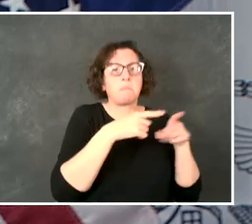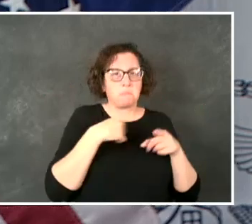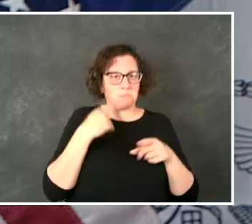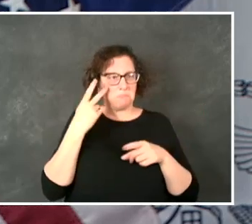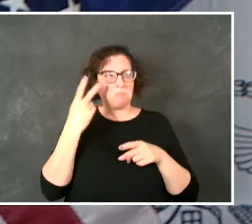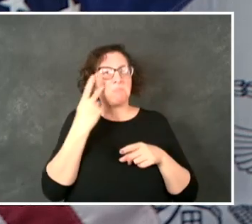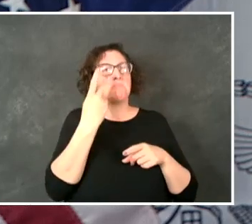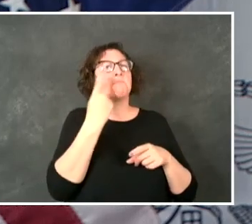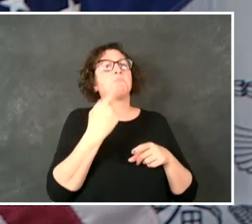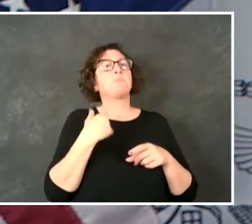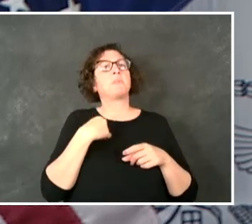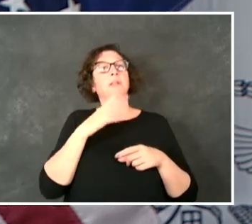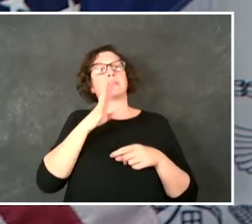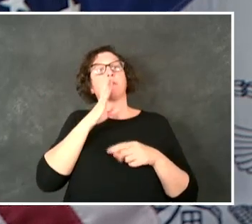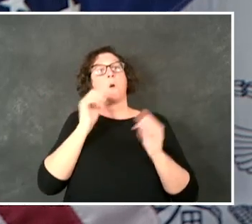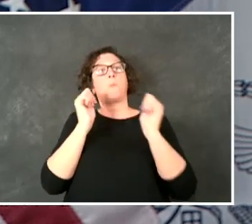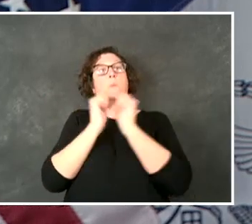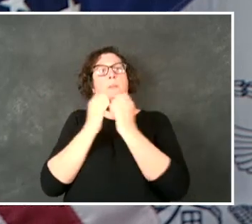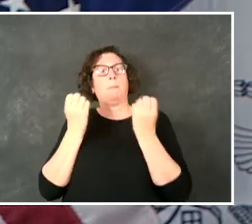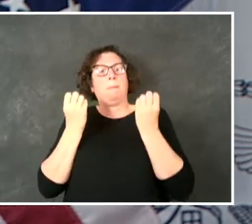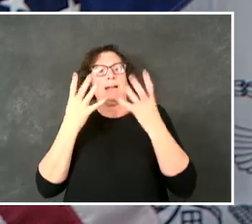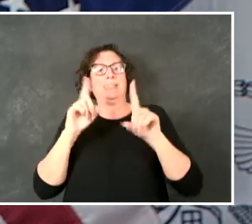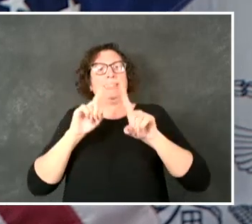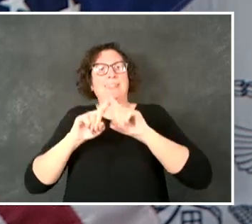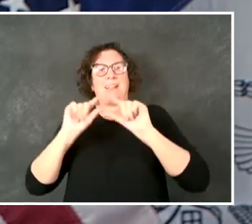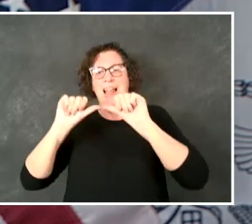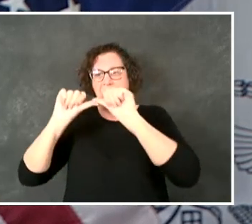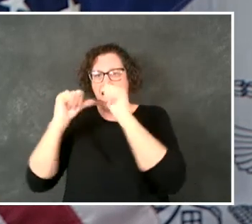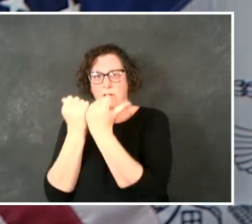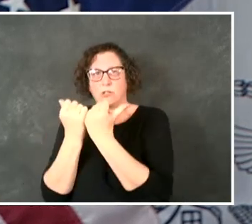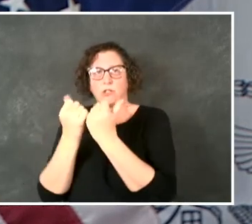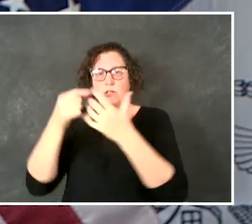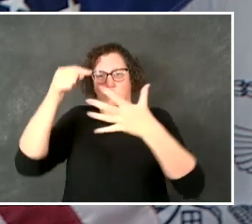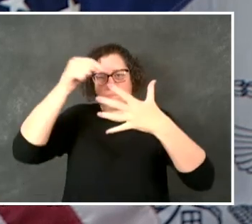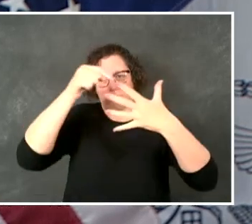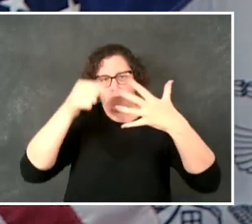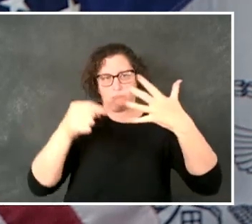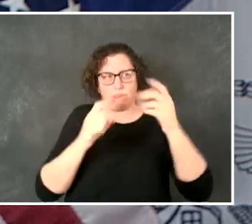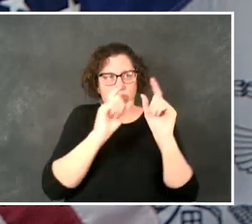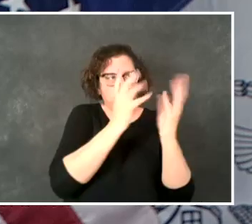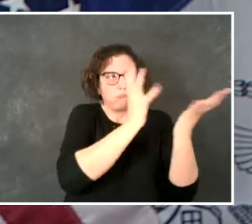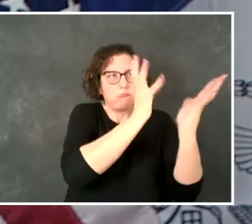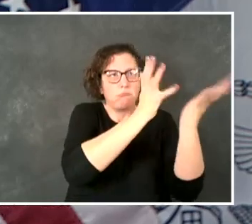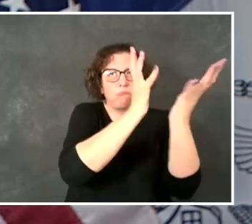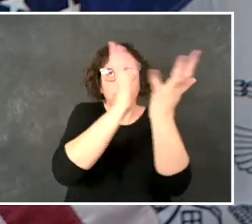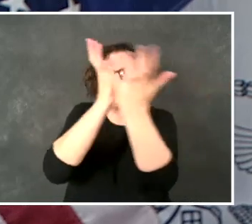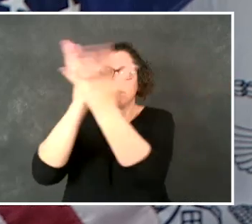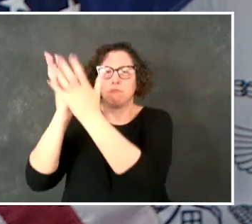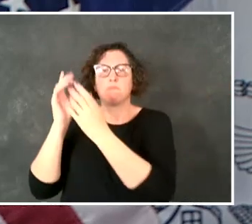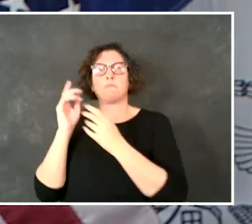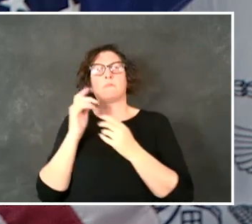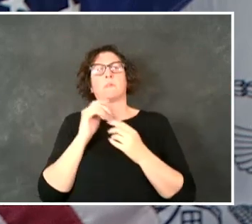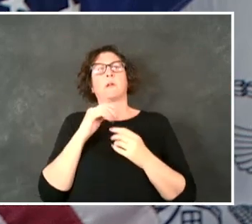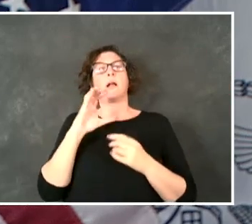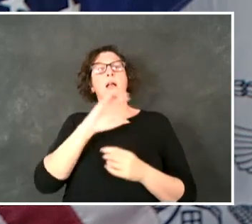SEE NSOF THAT. TALKING TO OUR DIFFERENT COMMISSIONERS. COMMISSIONER SHAY